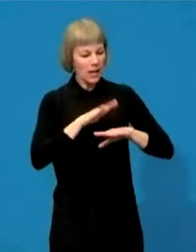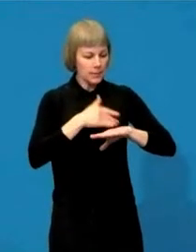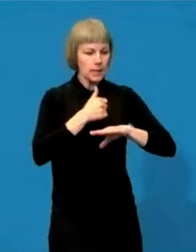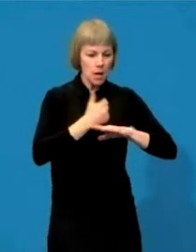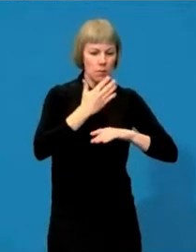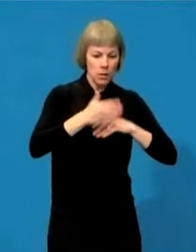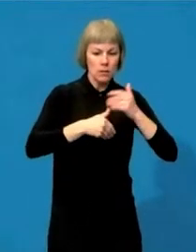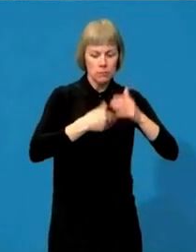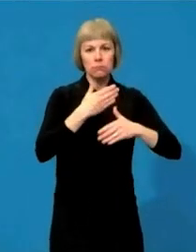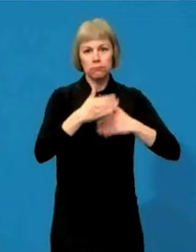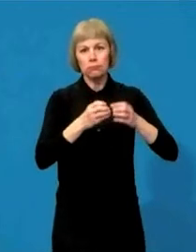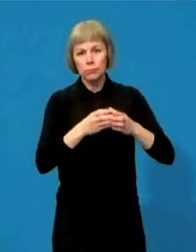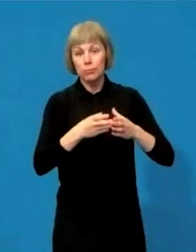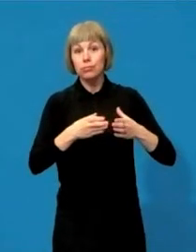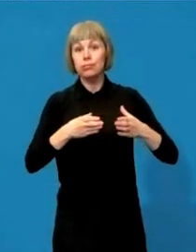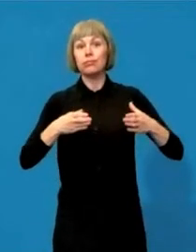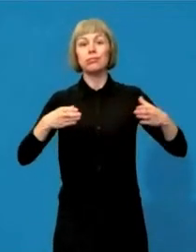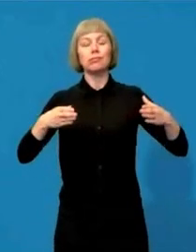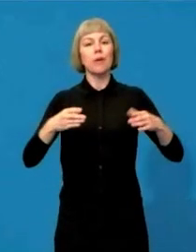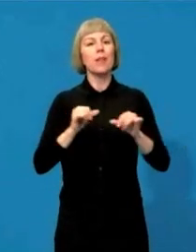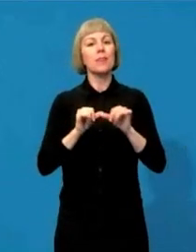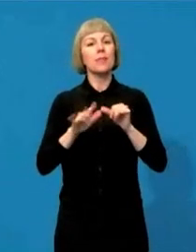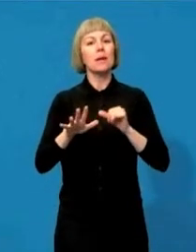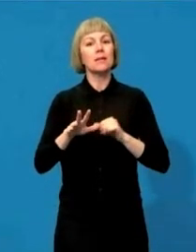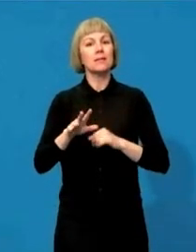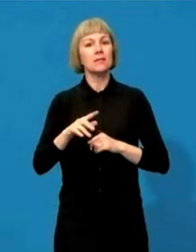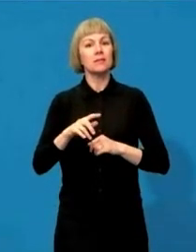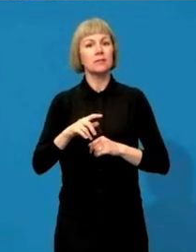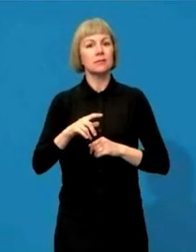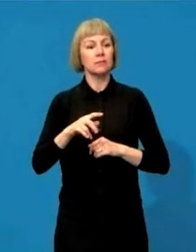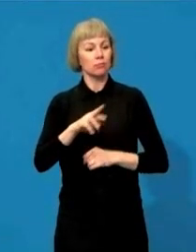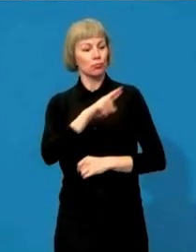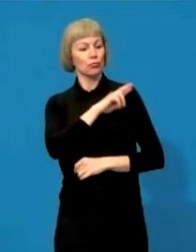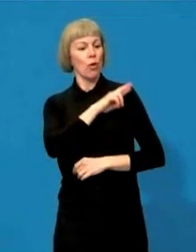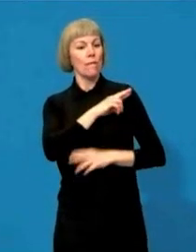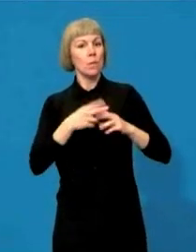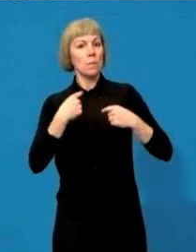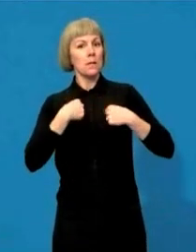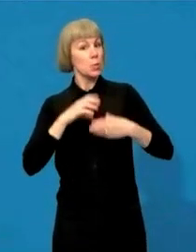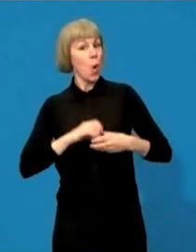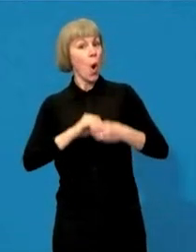best role for me was not to be - to own the business and to run it and do all of those